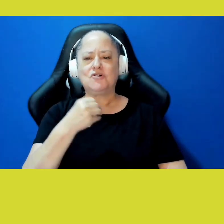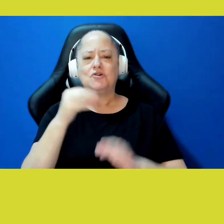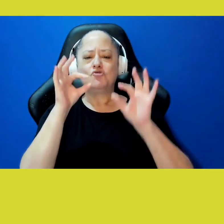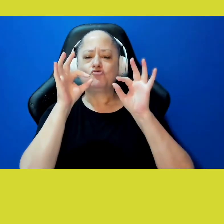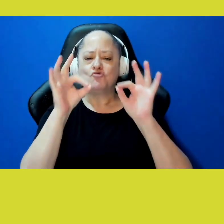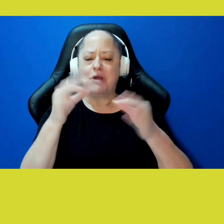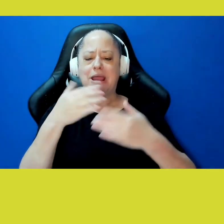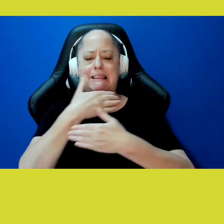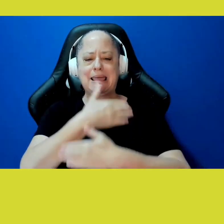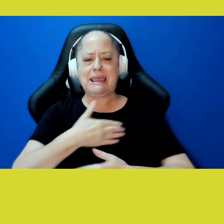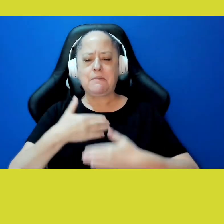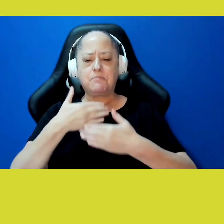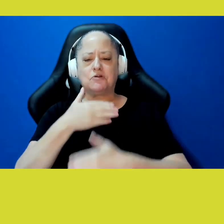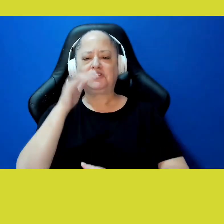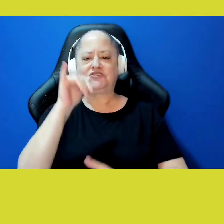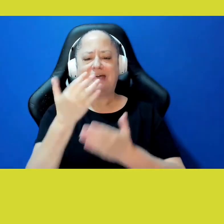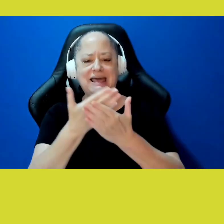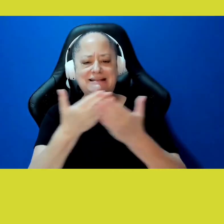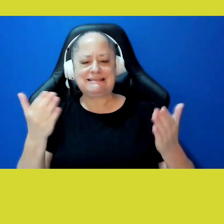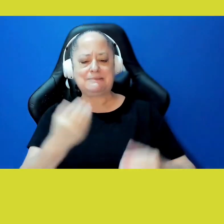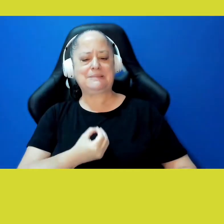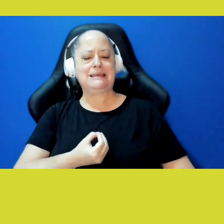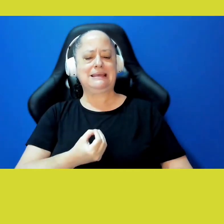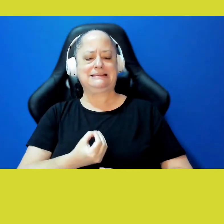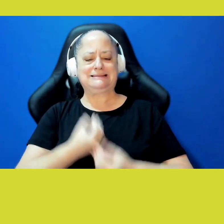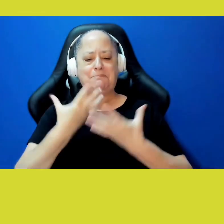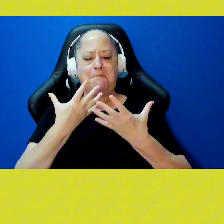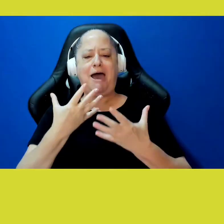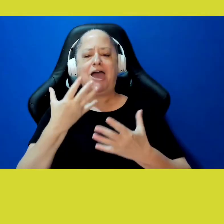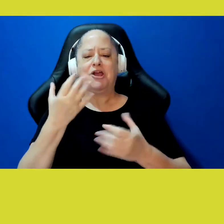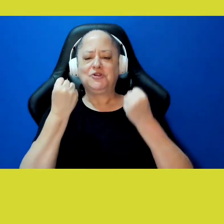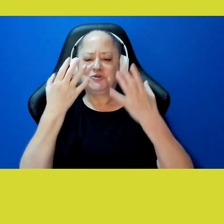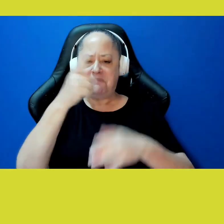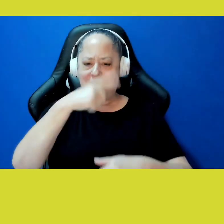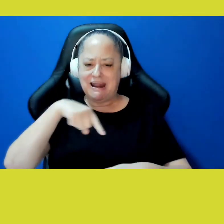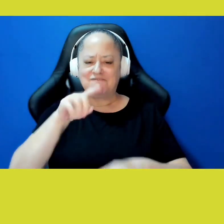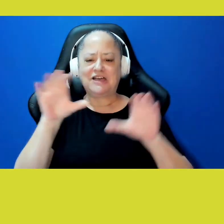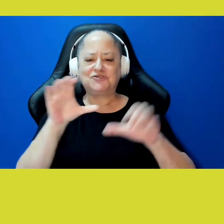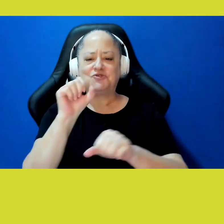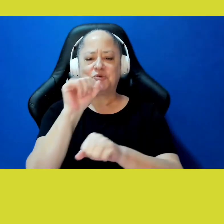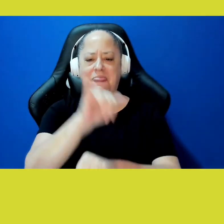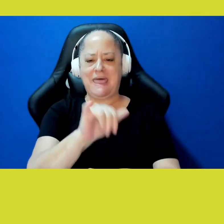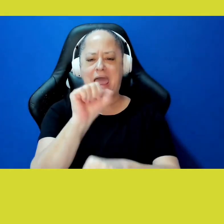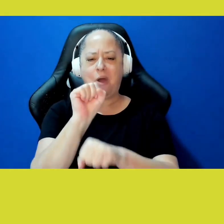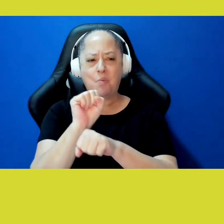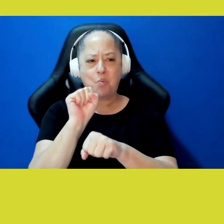and and that's the thing that inspires so much, so many of us to do this work. So Jennifer, I want to